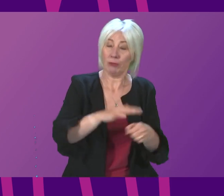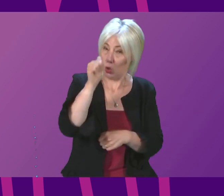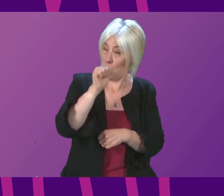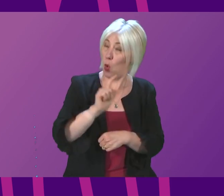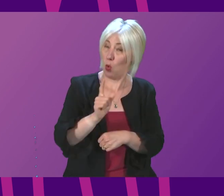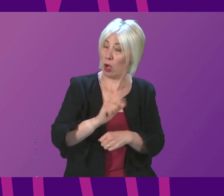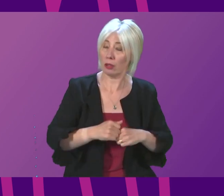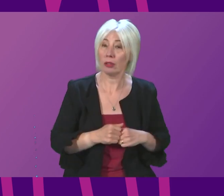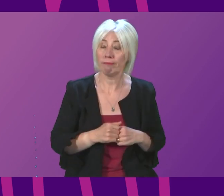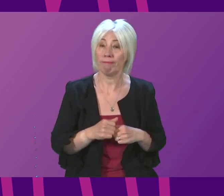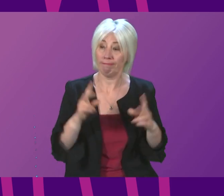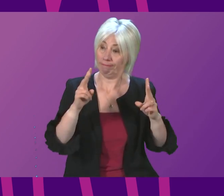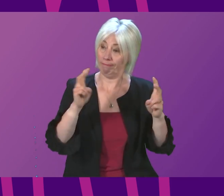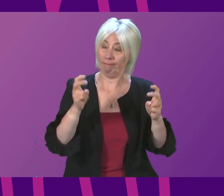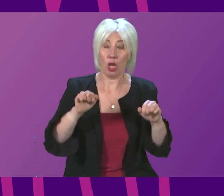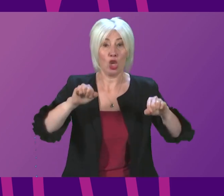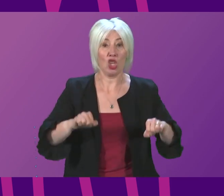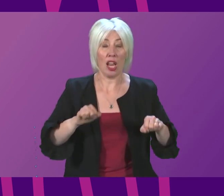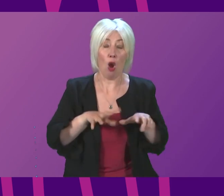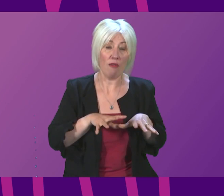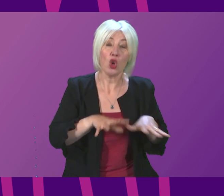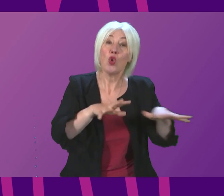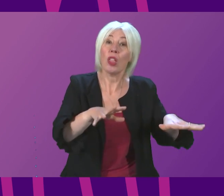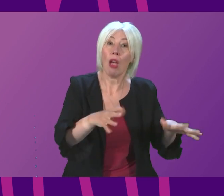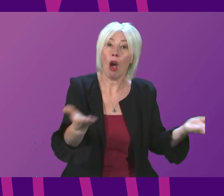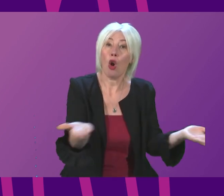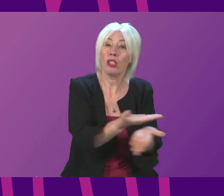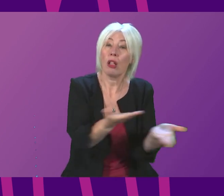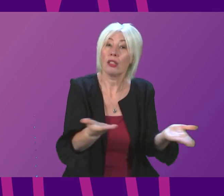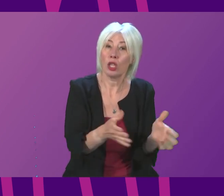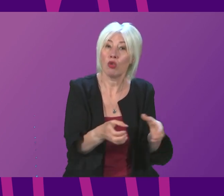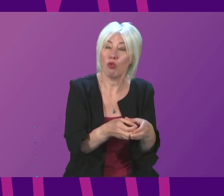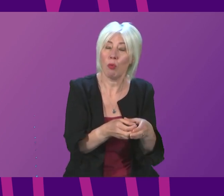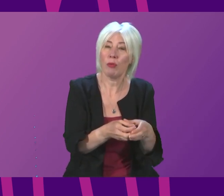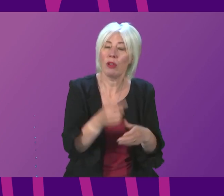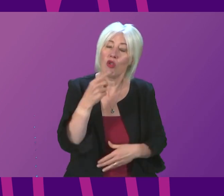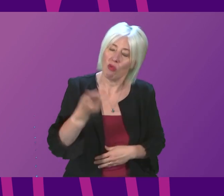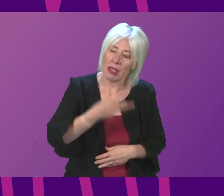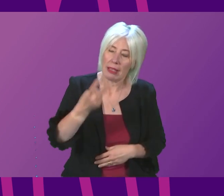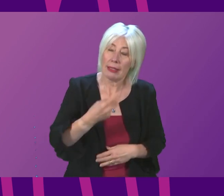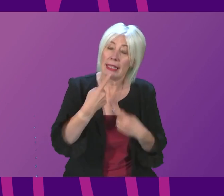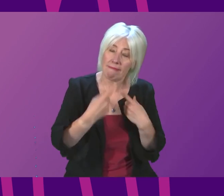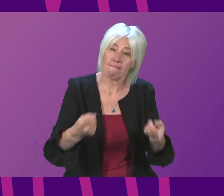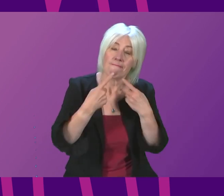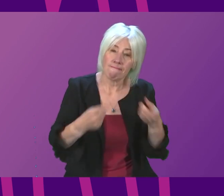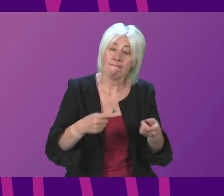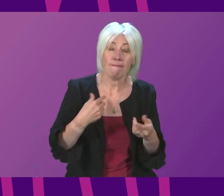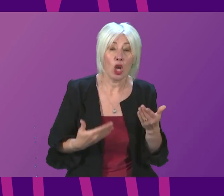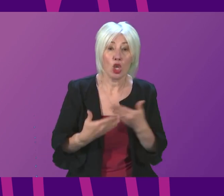Let me quote the chair of the Nuclear Consulting Group: “The central message, repeated again and again, that a new generation of nuclear will